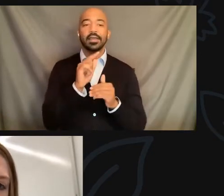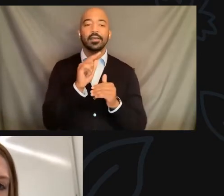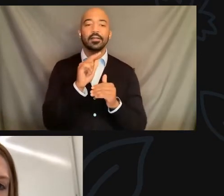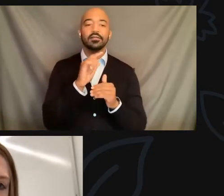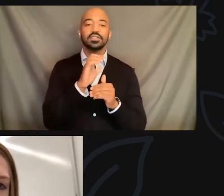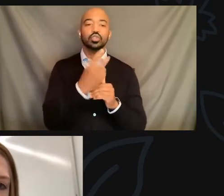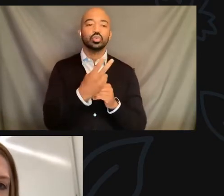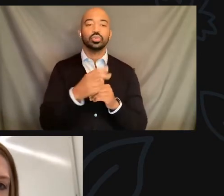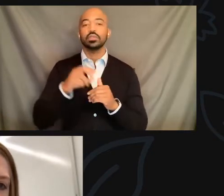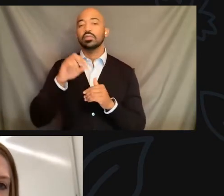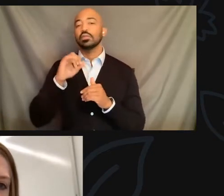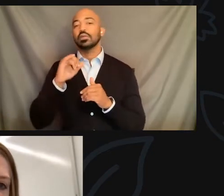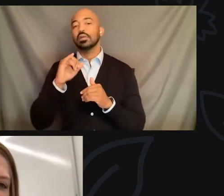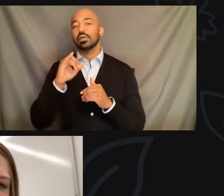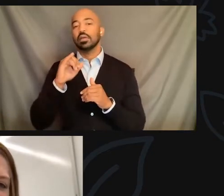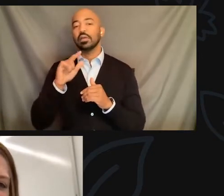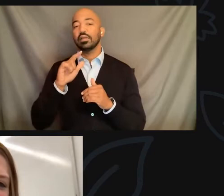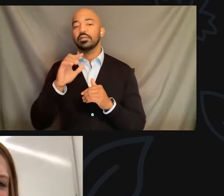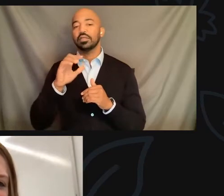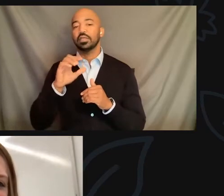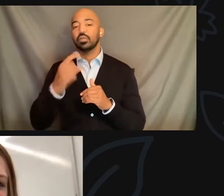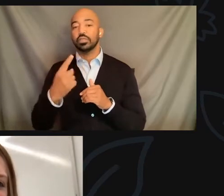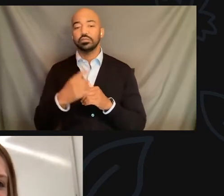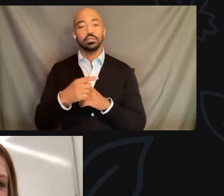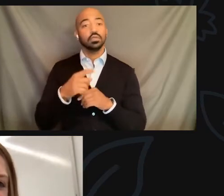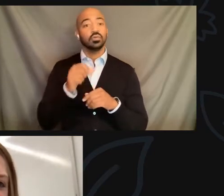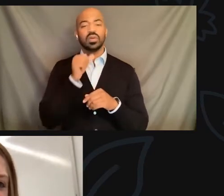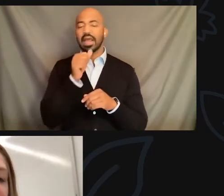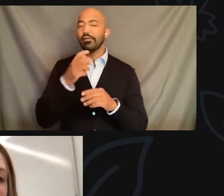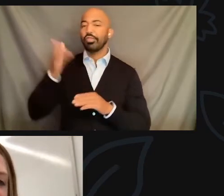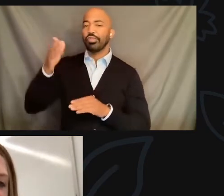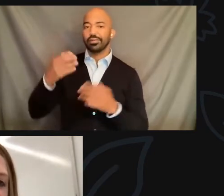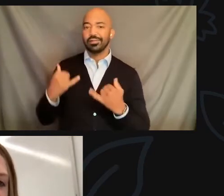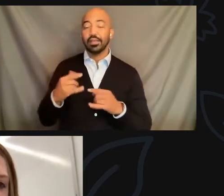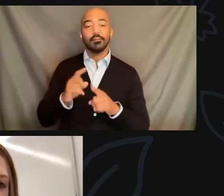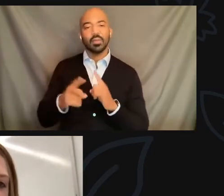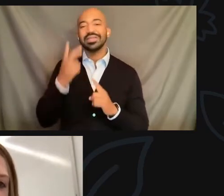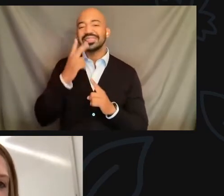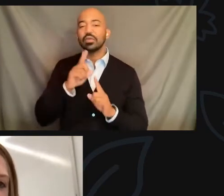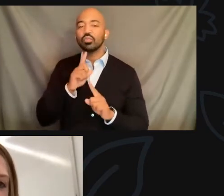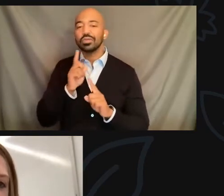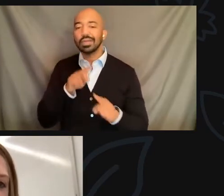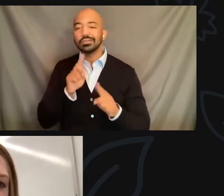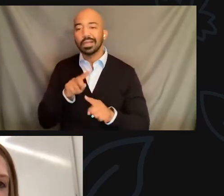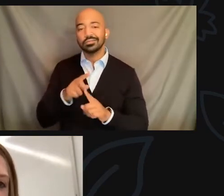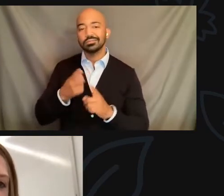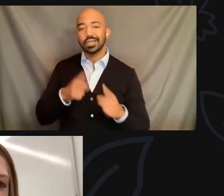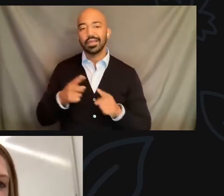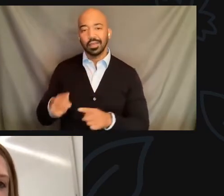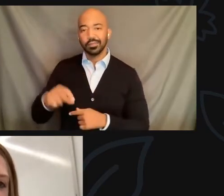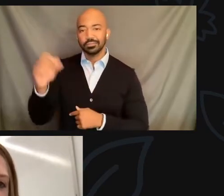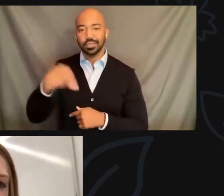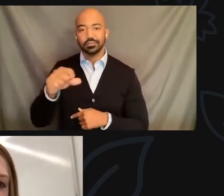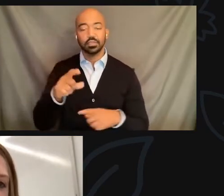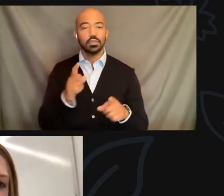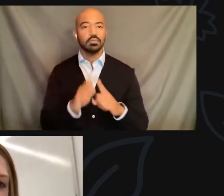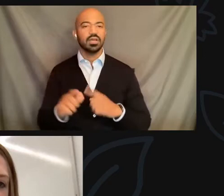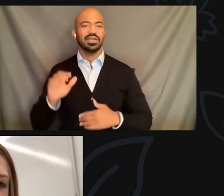haven't alluded to in my talk, but this is something that we see so we see responses. And it seems like it goes hand in hand with